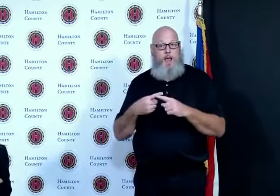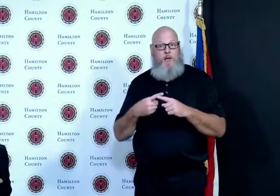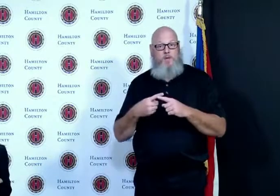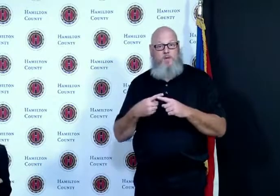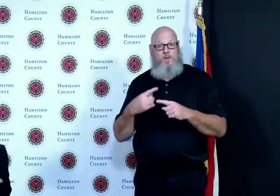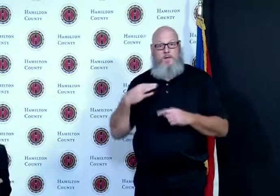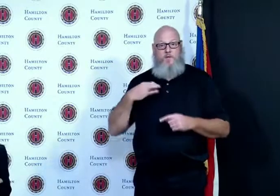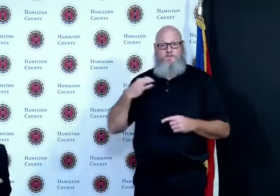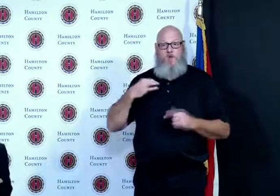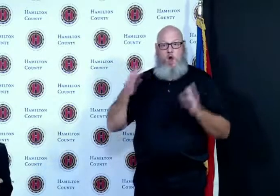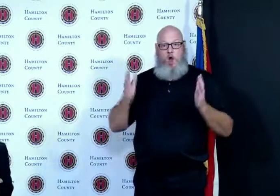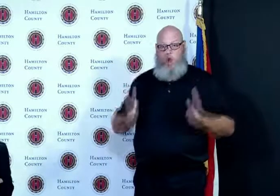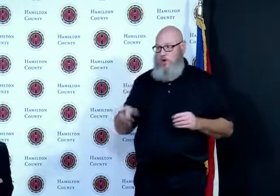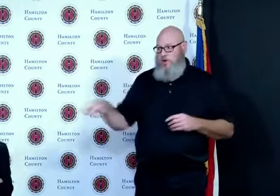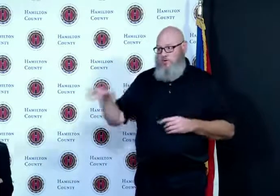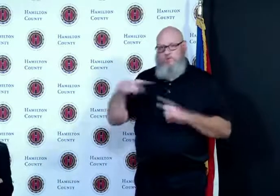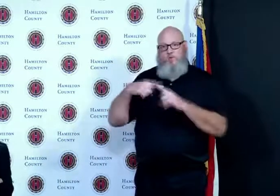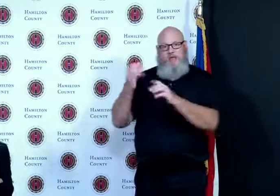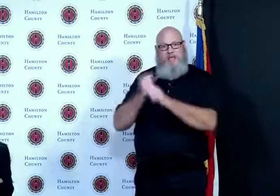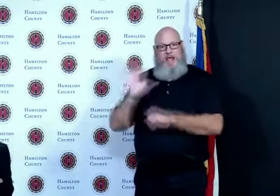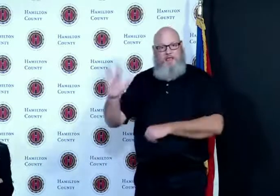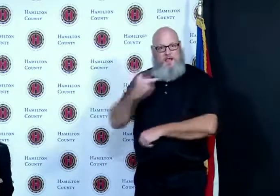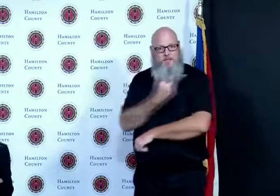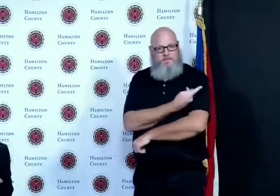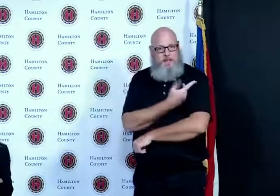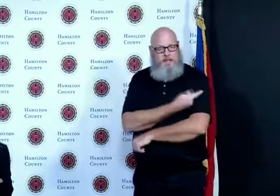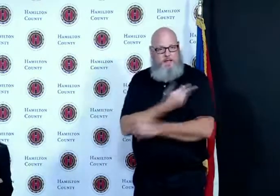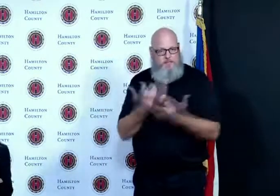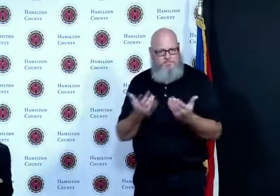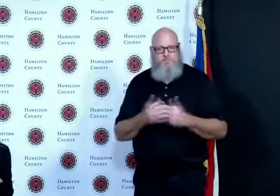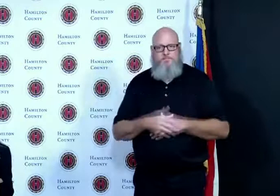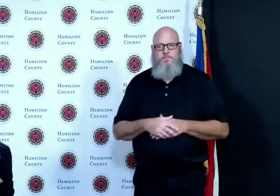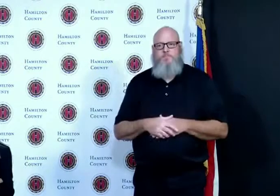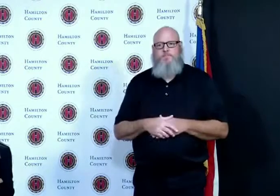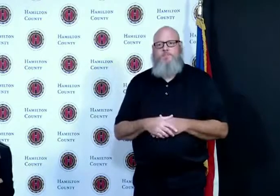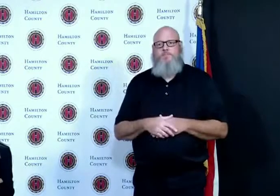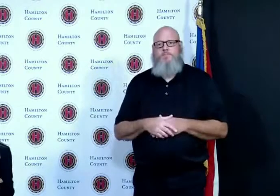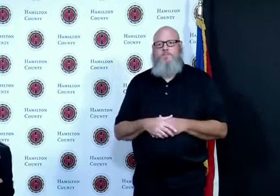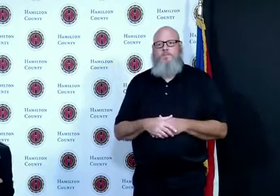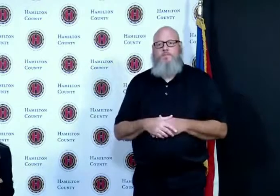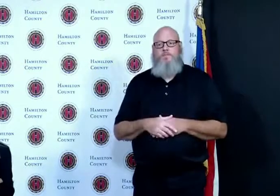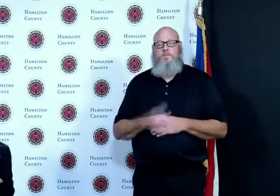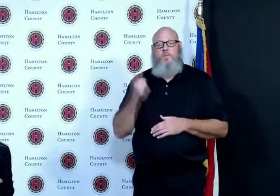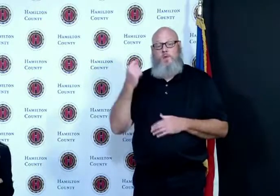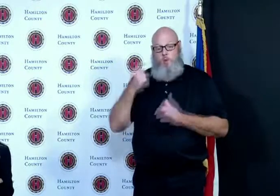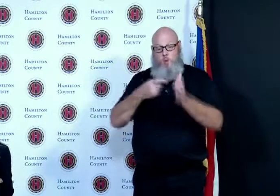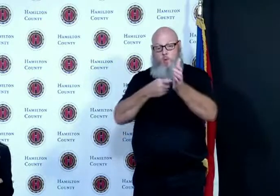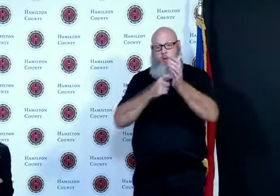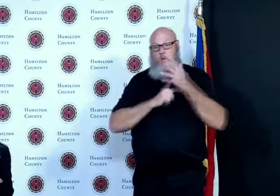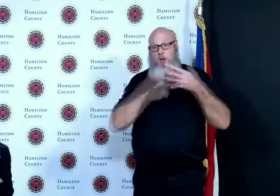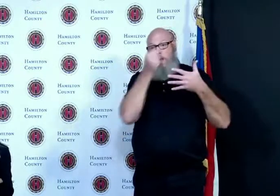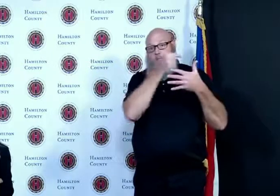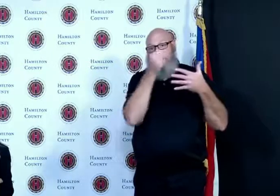Greg does too the eligibility criteria are being set by the Governor and the medical experts at